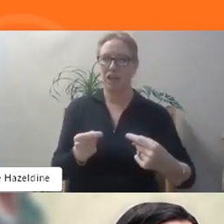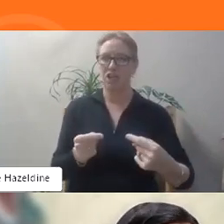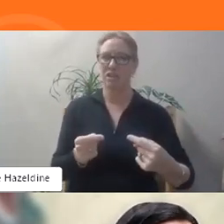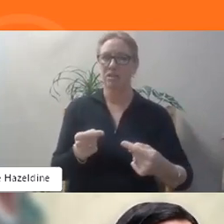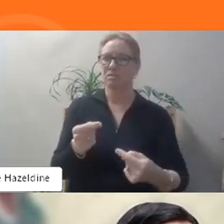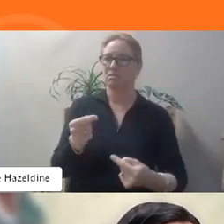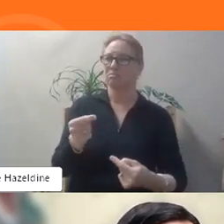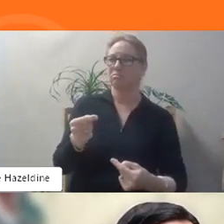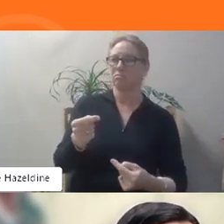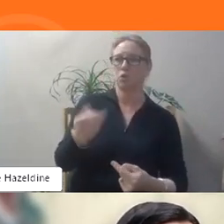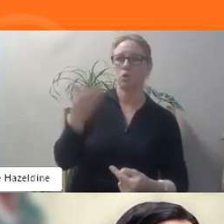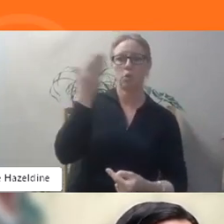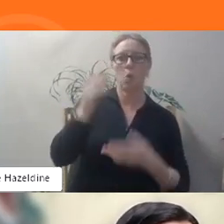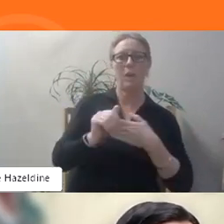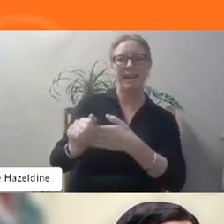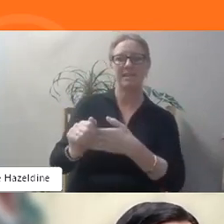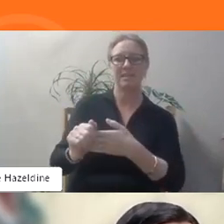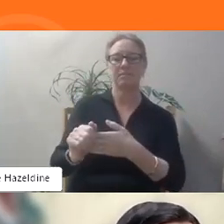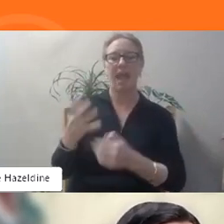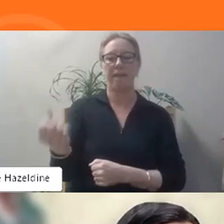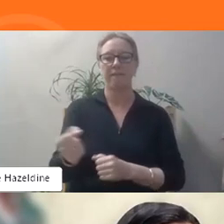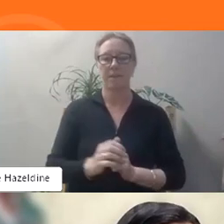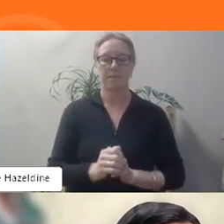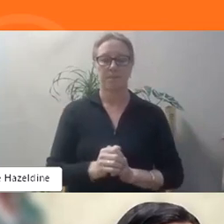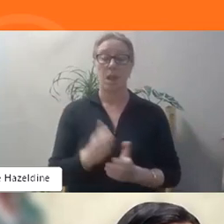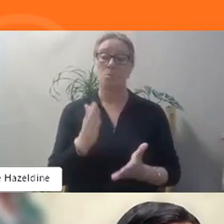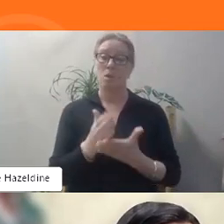facing. More than ever, though, that we believe that changing in